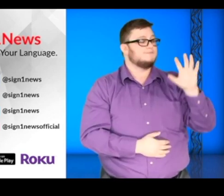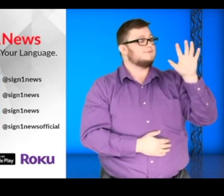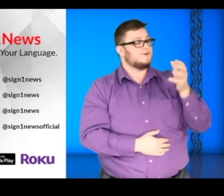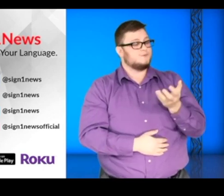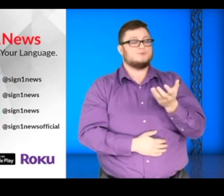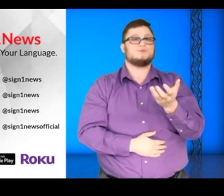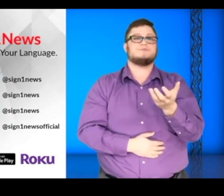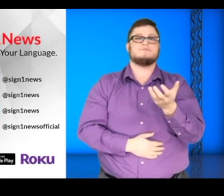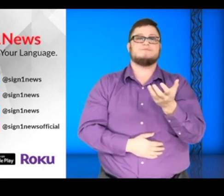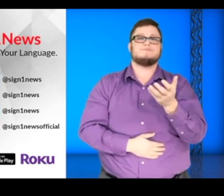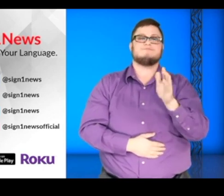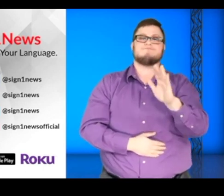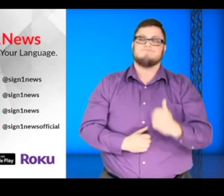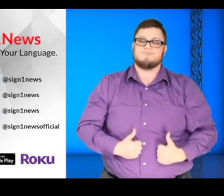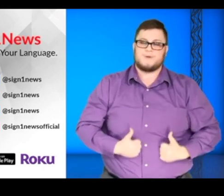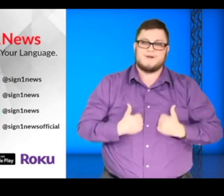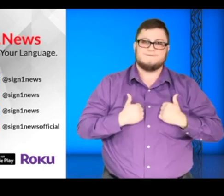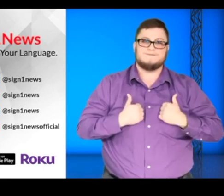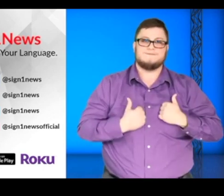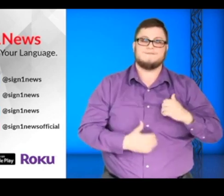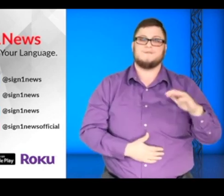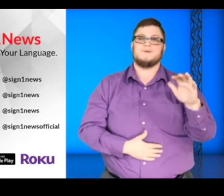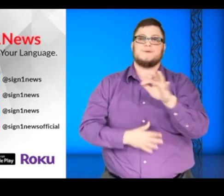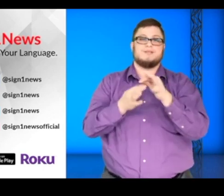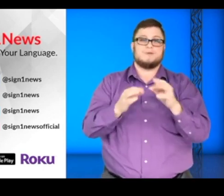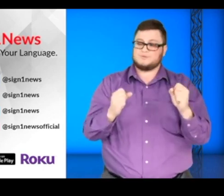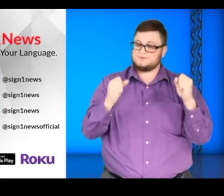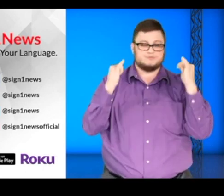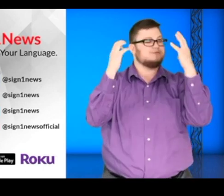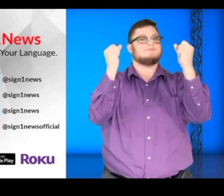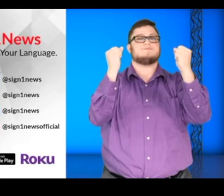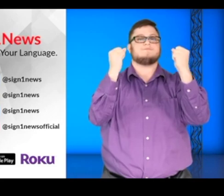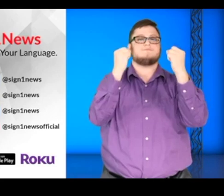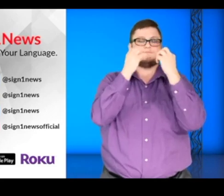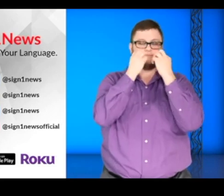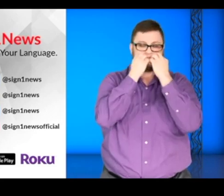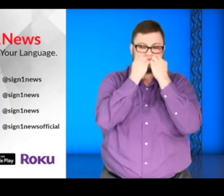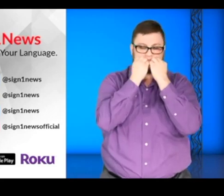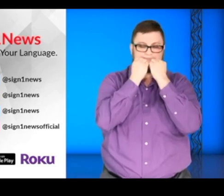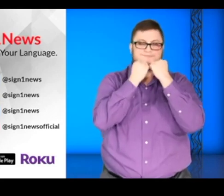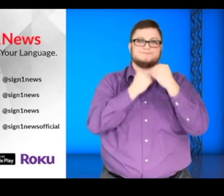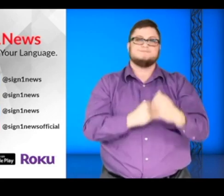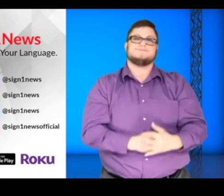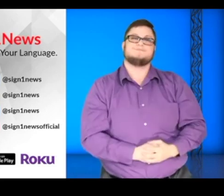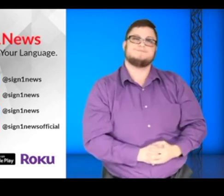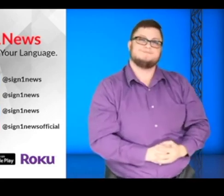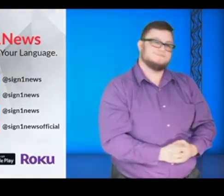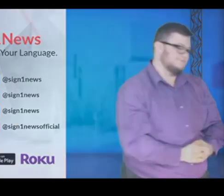Sign1News. Your life. Your language.